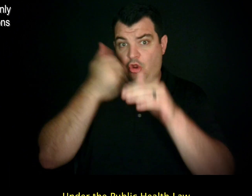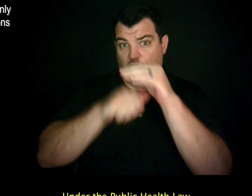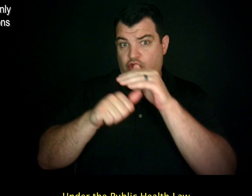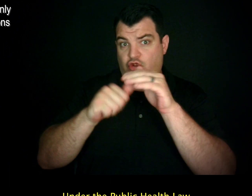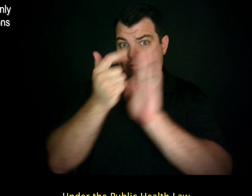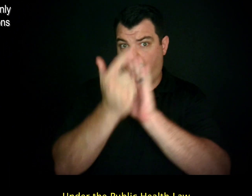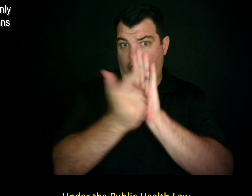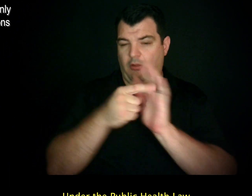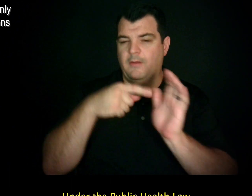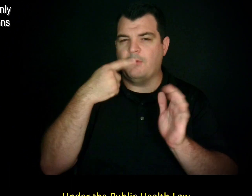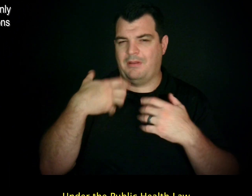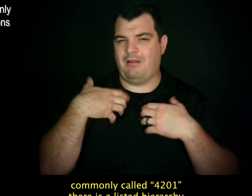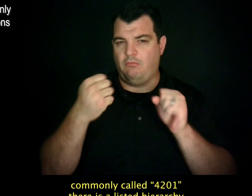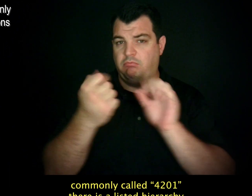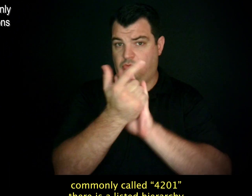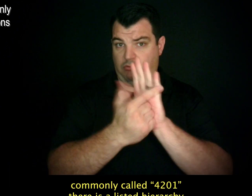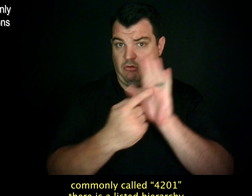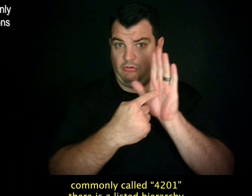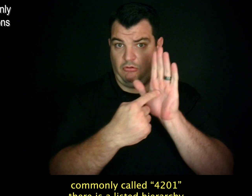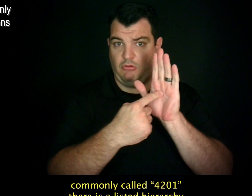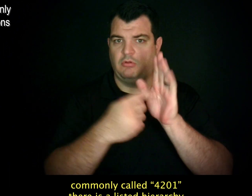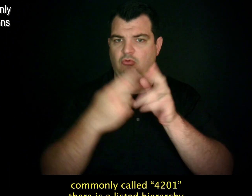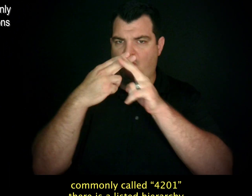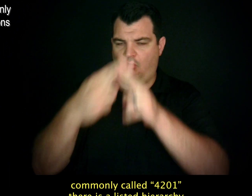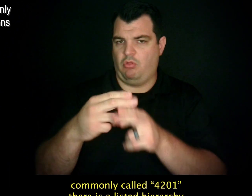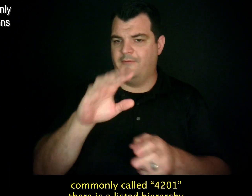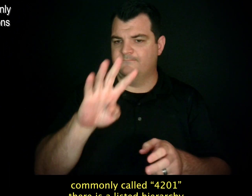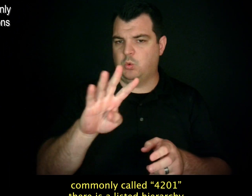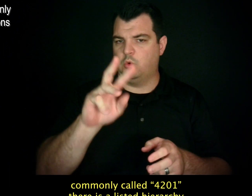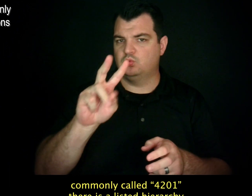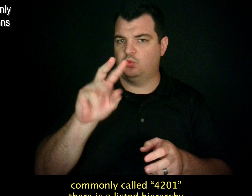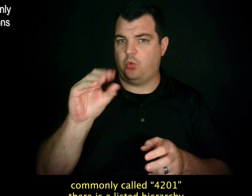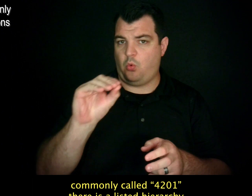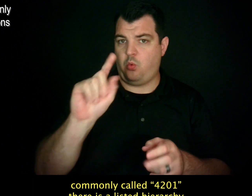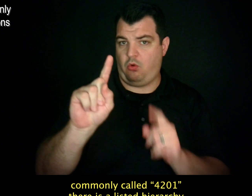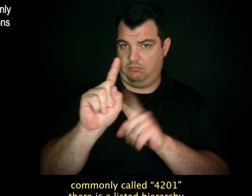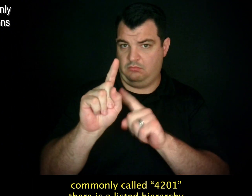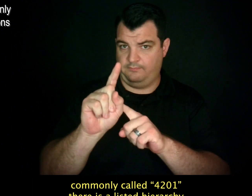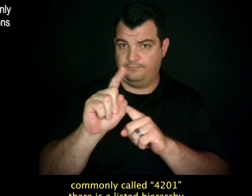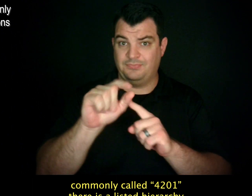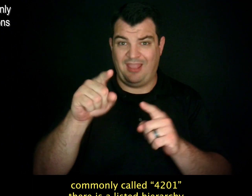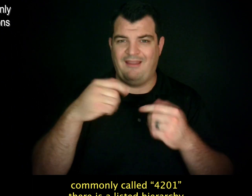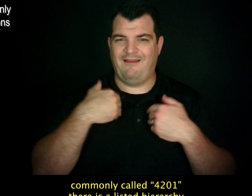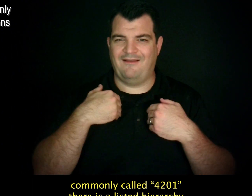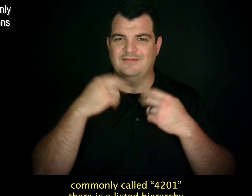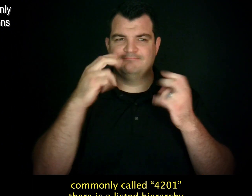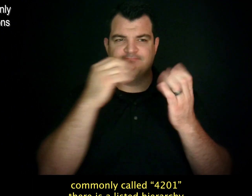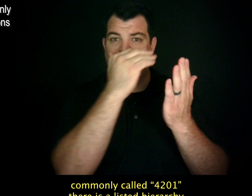Under the Public Health Law commonly called “4201” there is a listed hierarchy